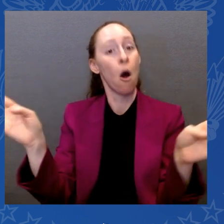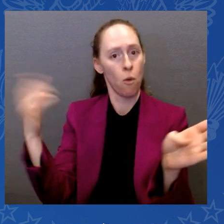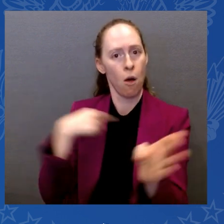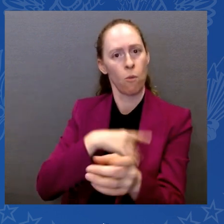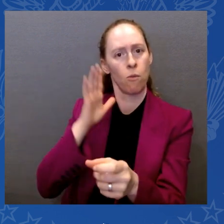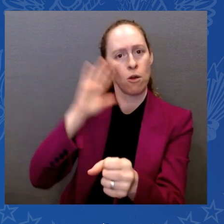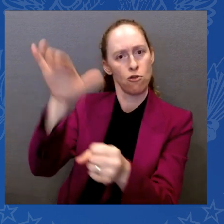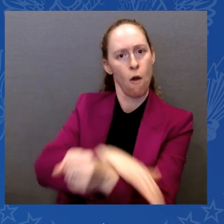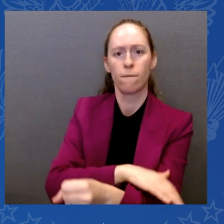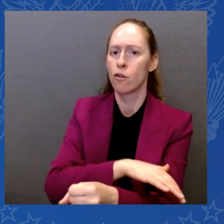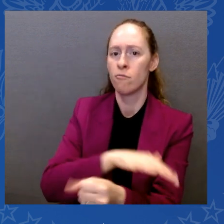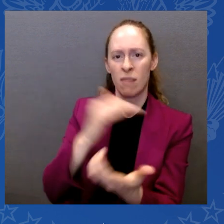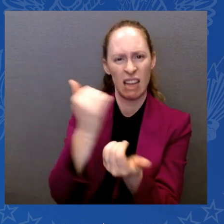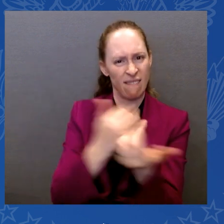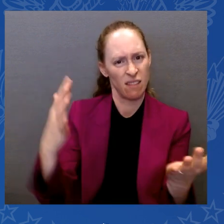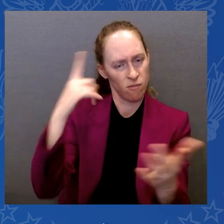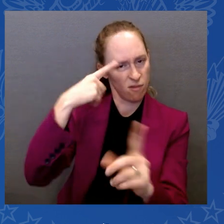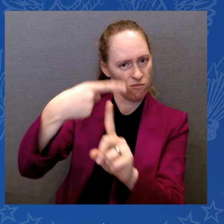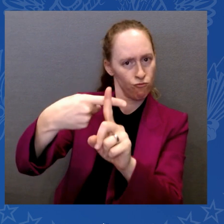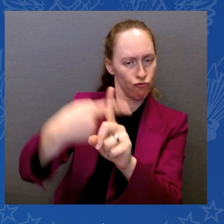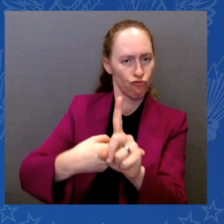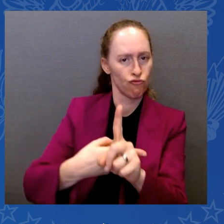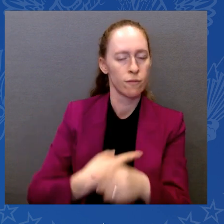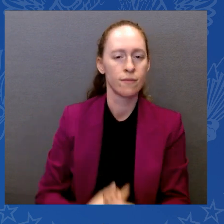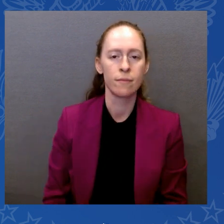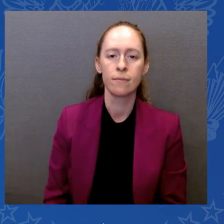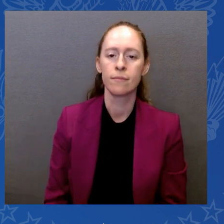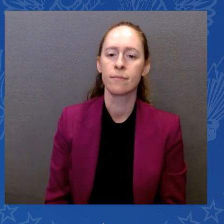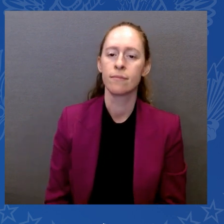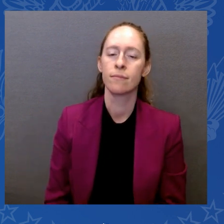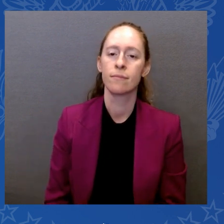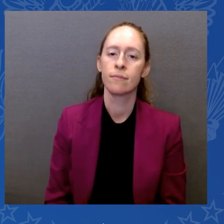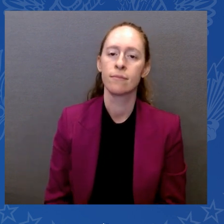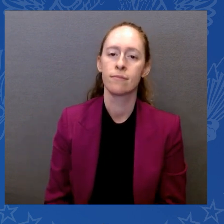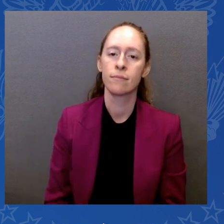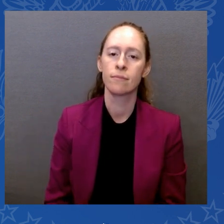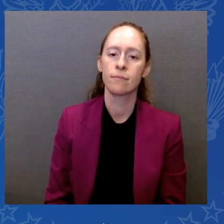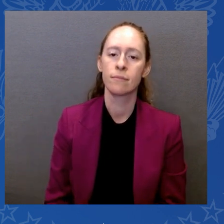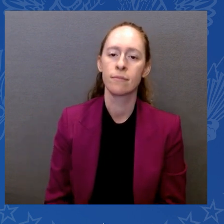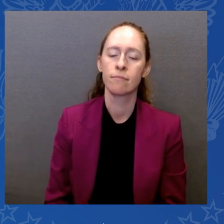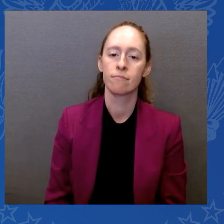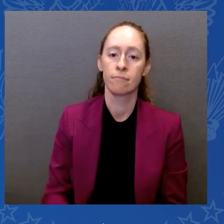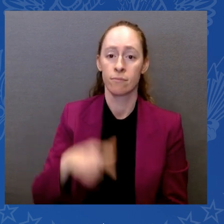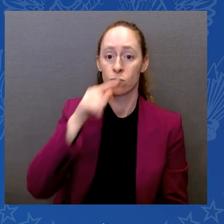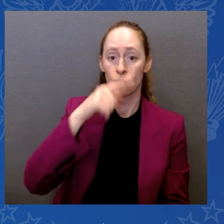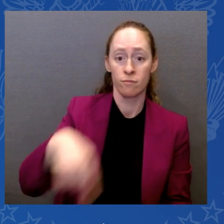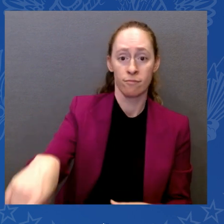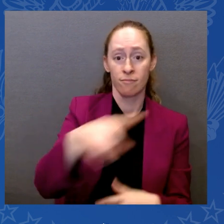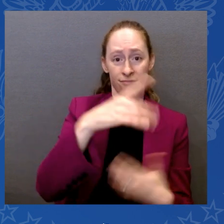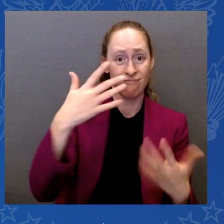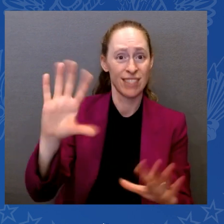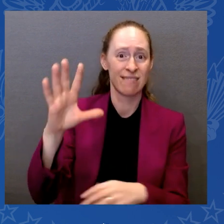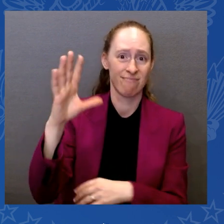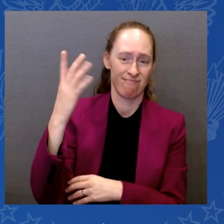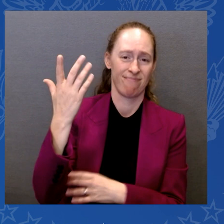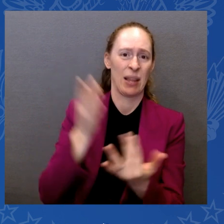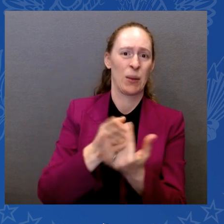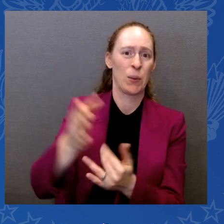who are still hurting from Hurricane Maria five years later, I know that we're -- they -- they should know that this -- we are with you.